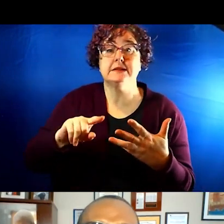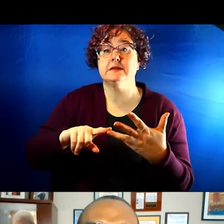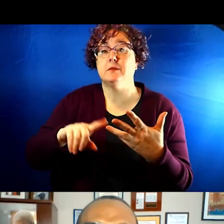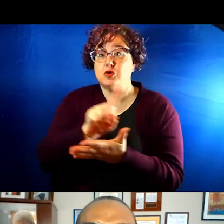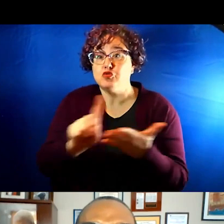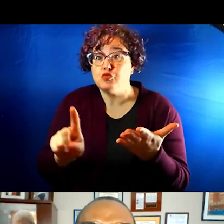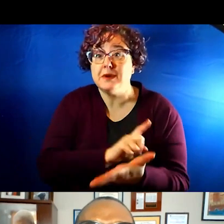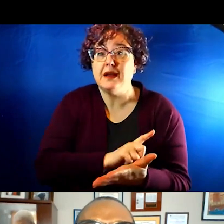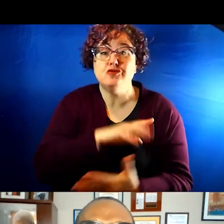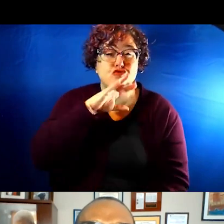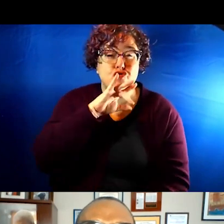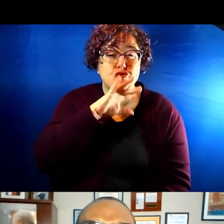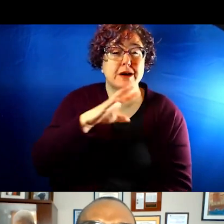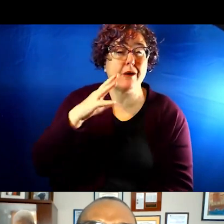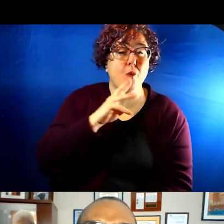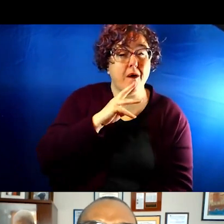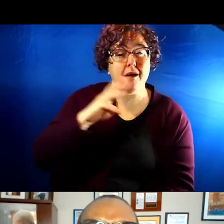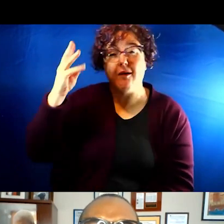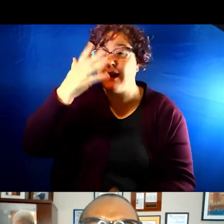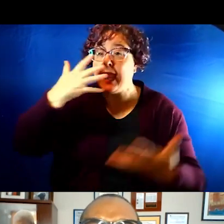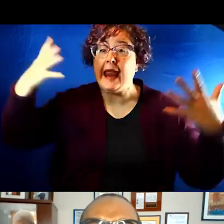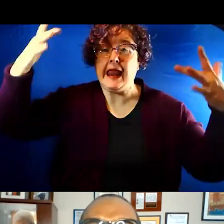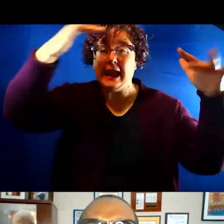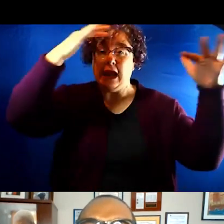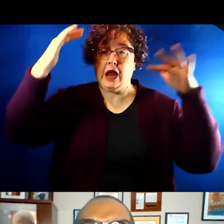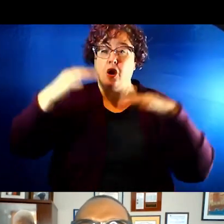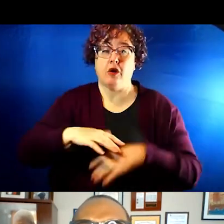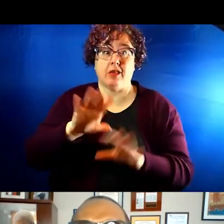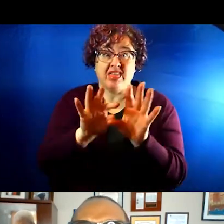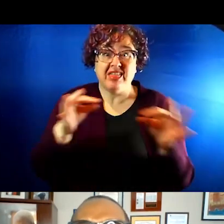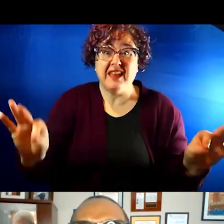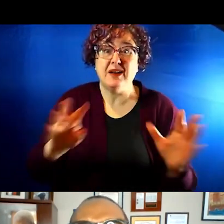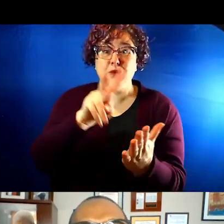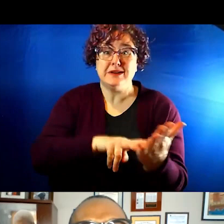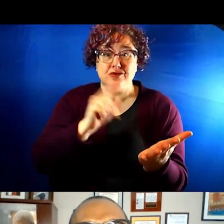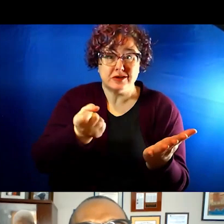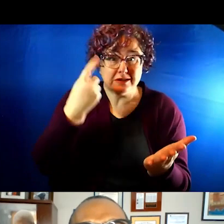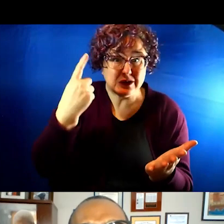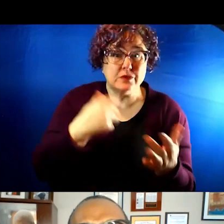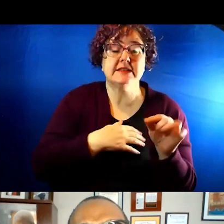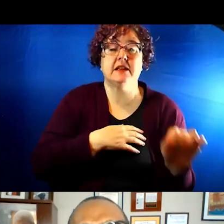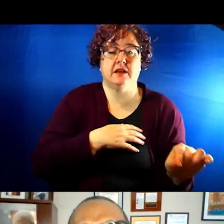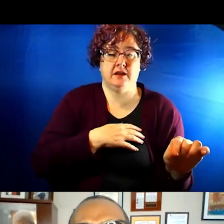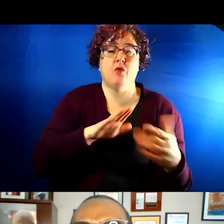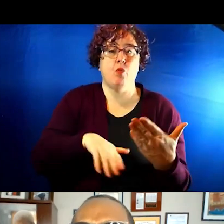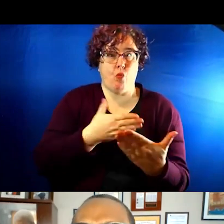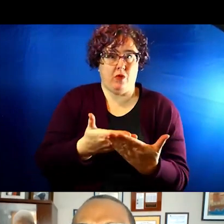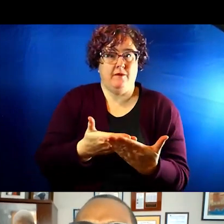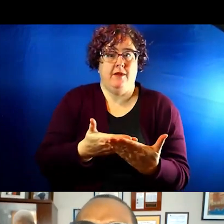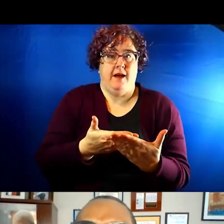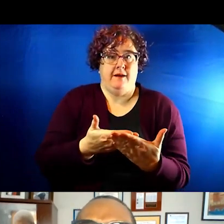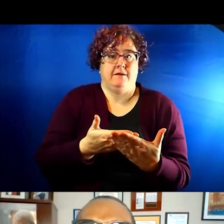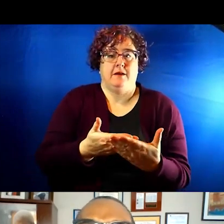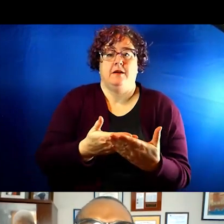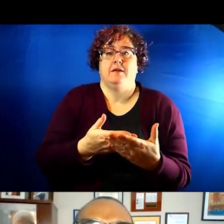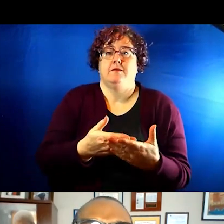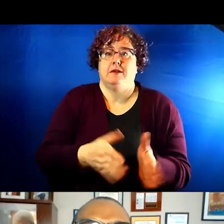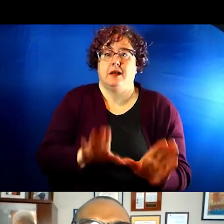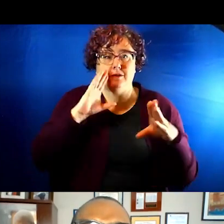ACKNOWLEDGE THE SOCIAL DRIVES THAT